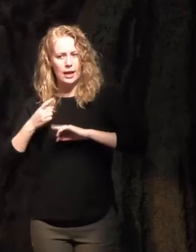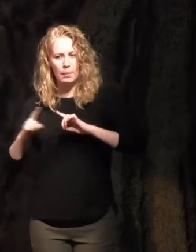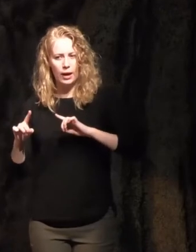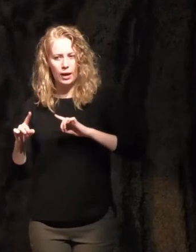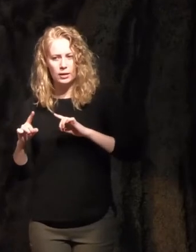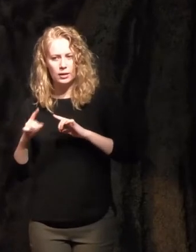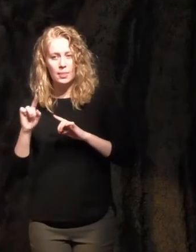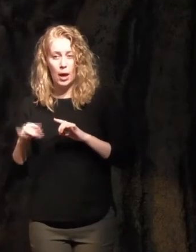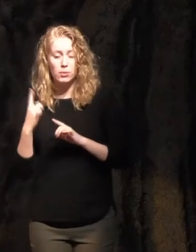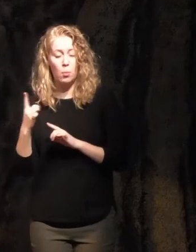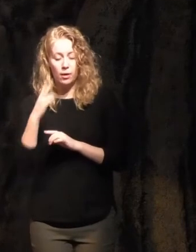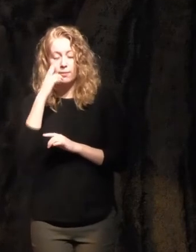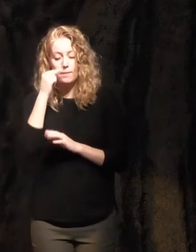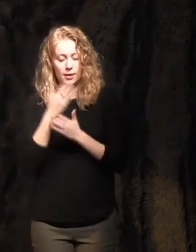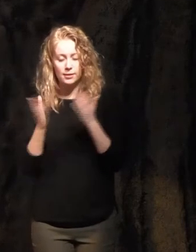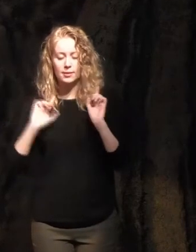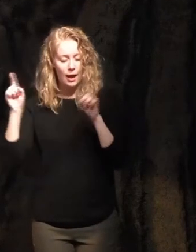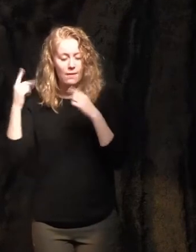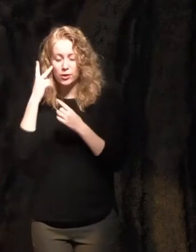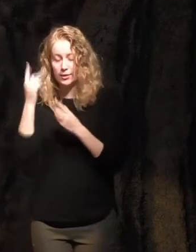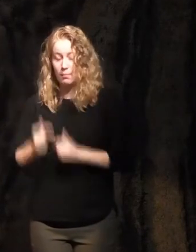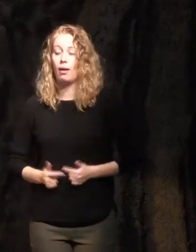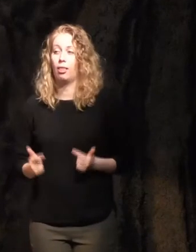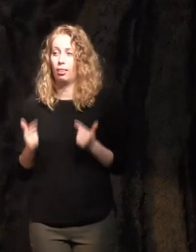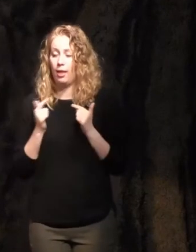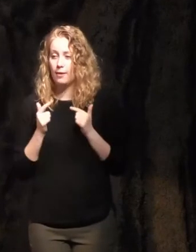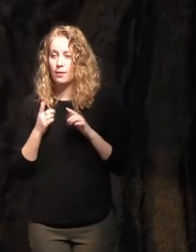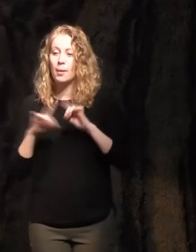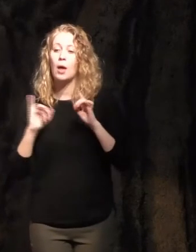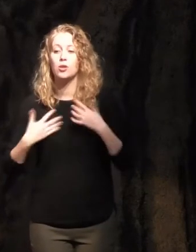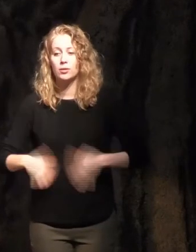of the funniest things I have ever seen in my life, but I was also very high.